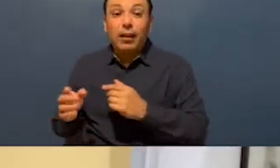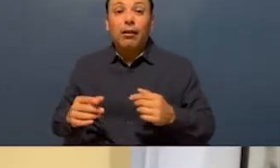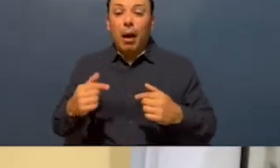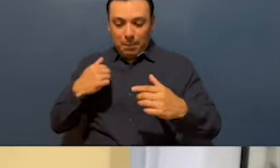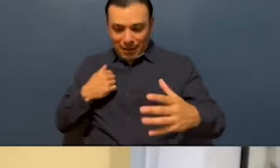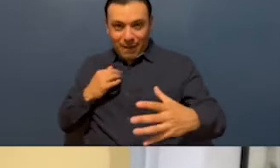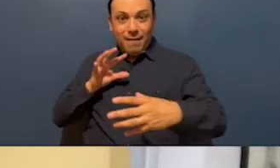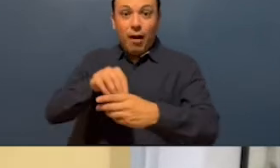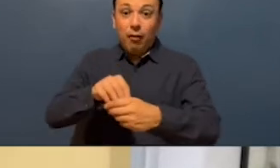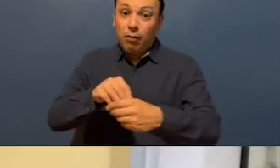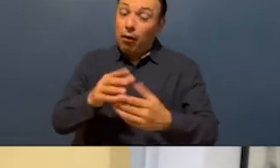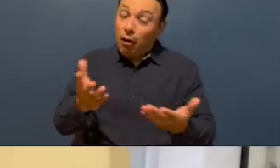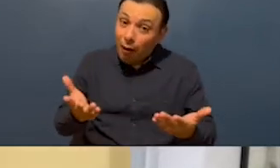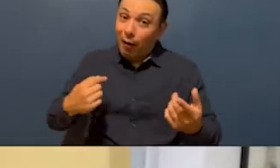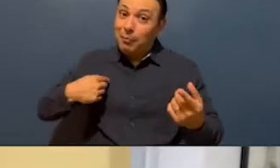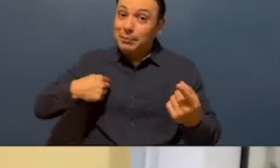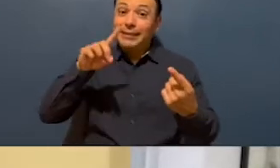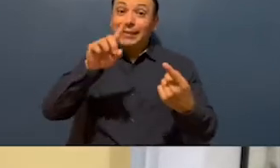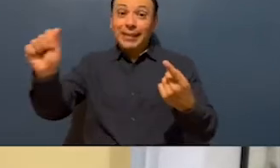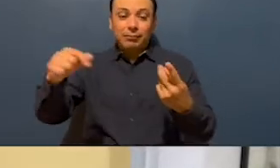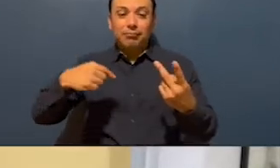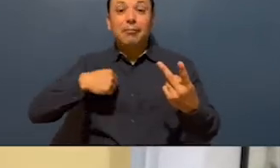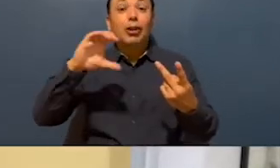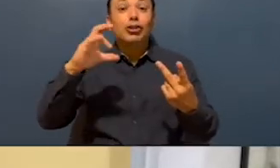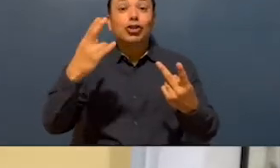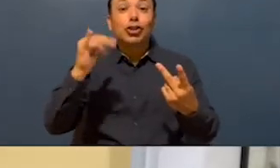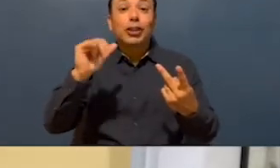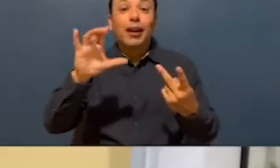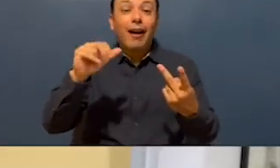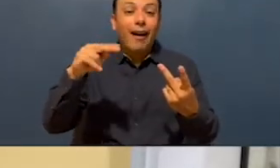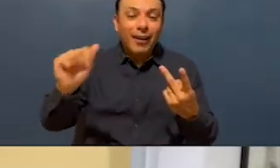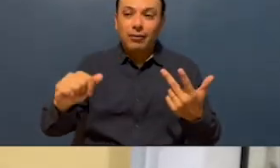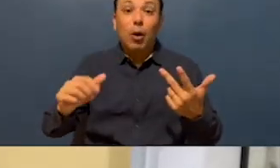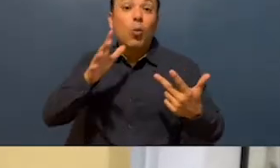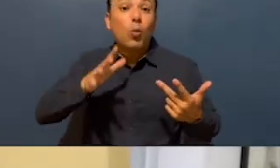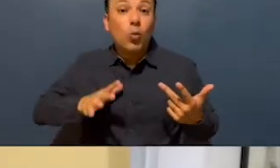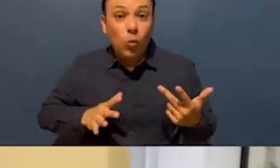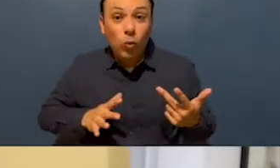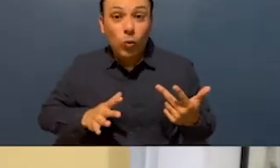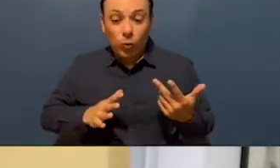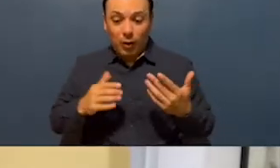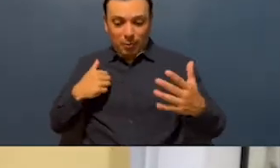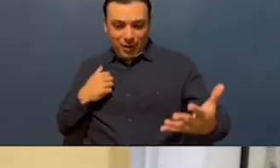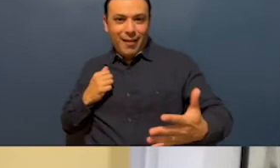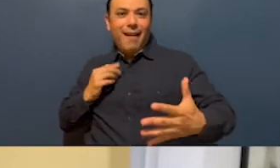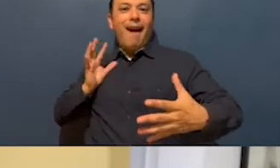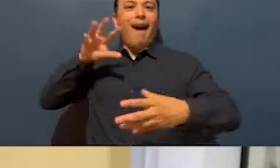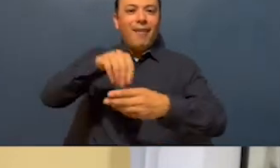come in as someone who identifies as both disabled and chicana and as a woman and providing that